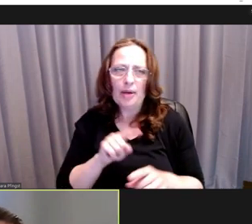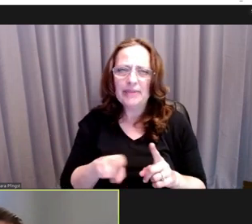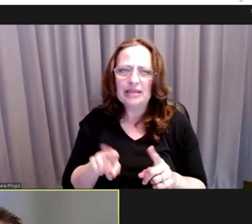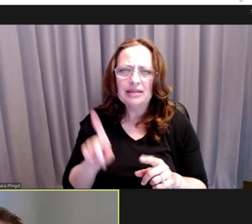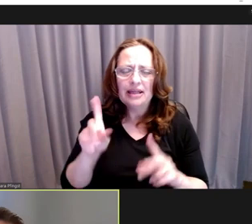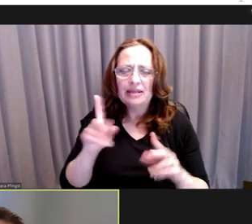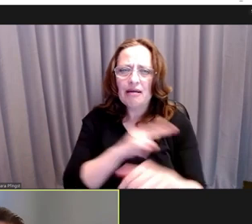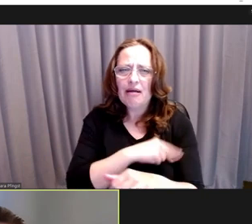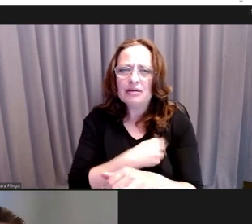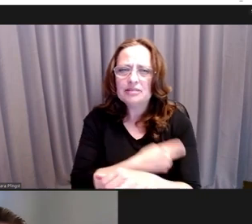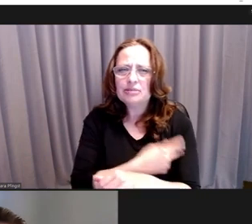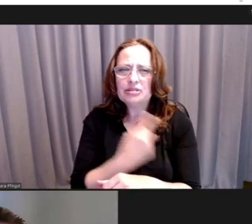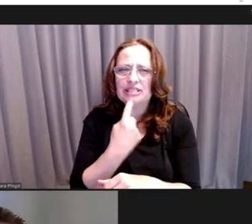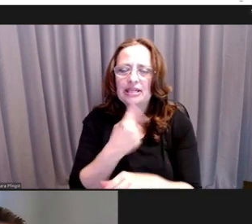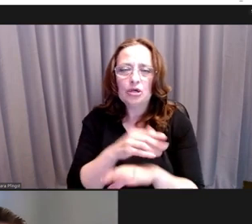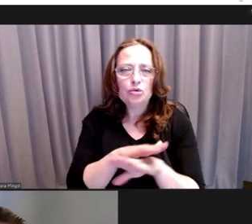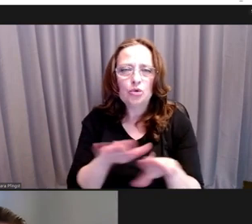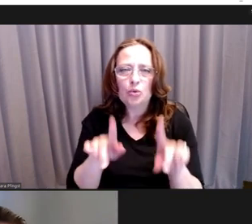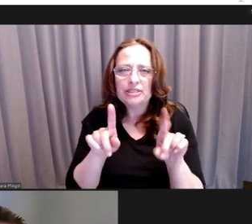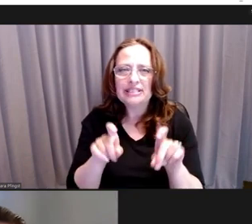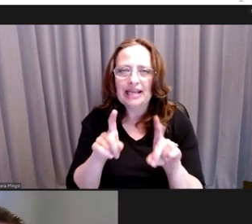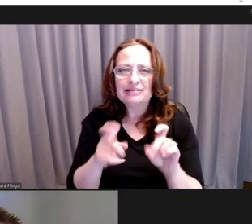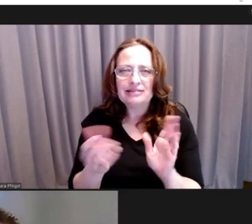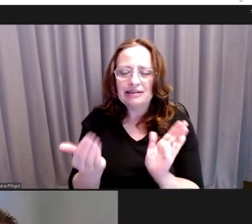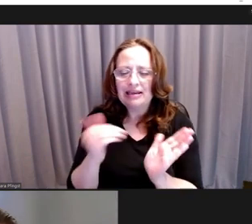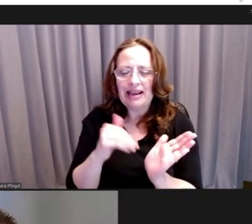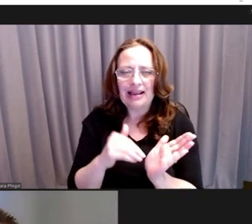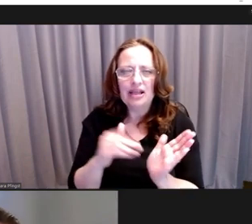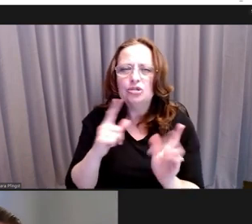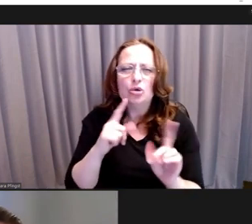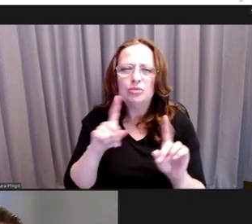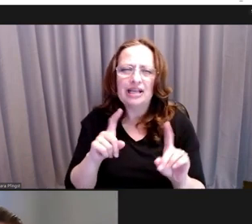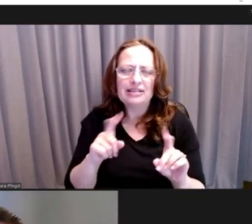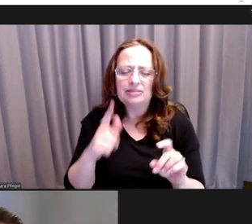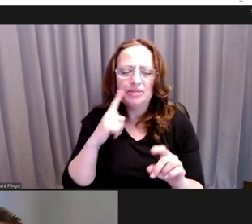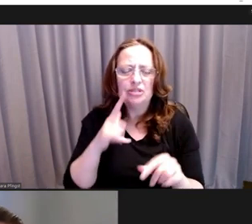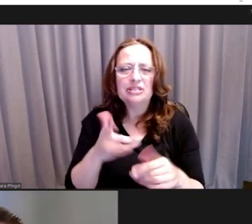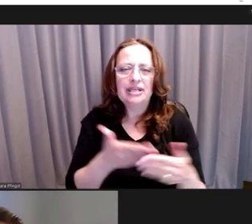So... There is a high rate, relatively high rate of